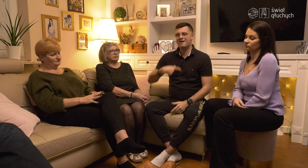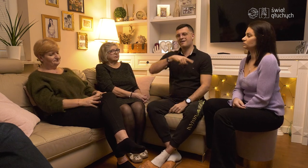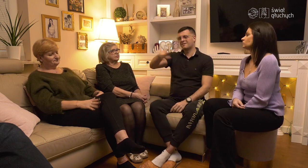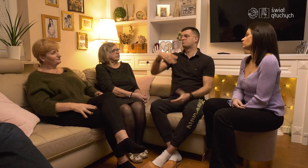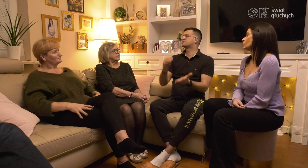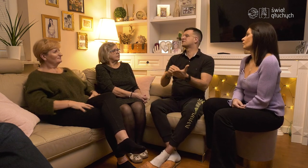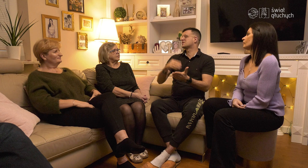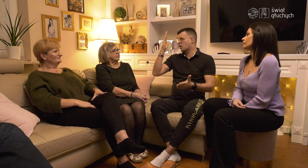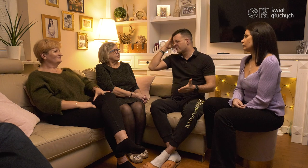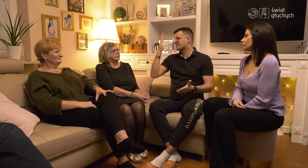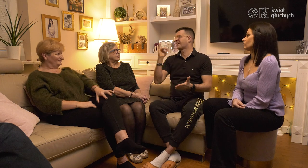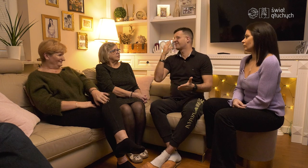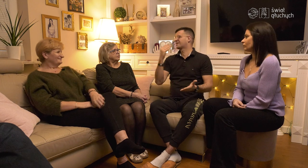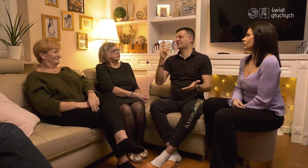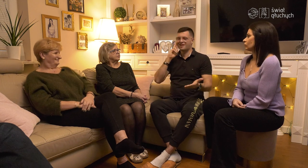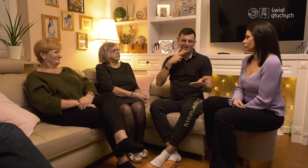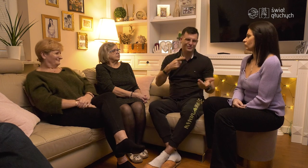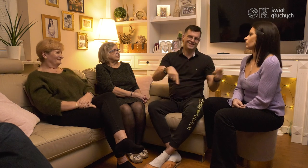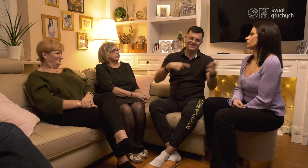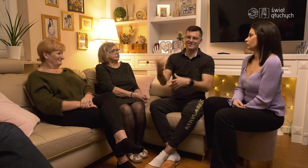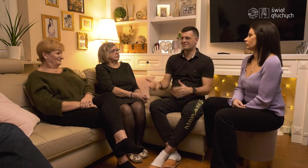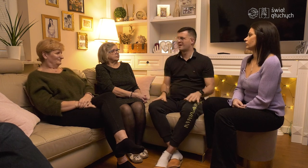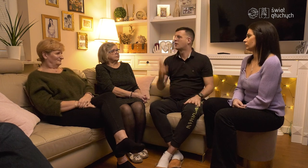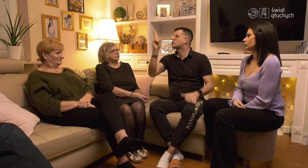[Rafał]: Yes, we know what deaf’s life looks like, we are used to it.